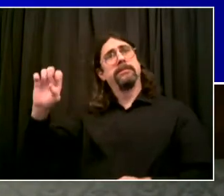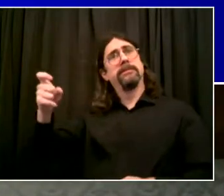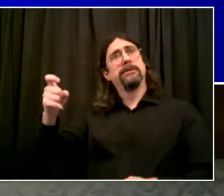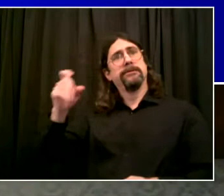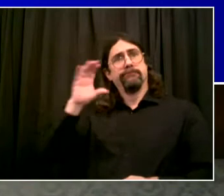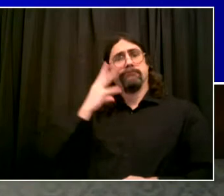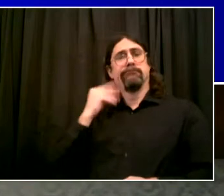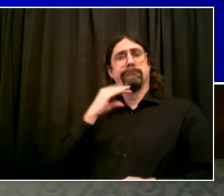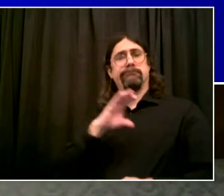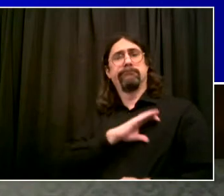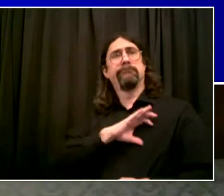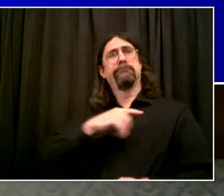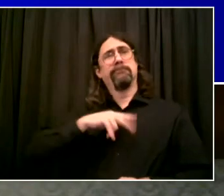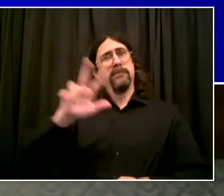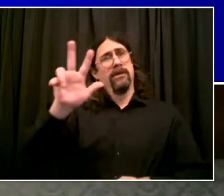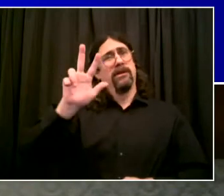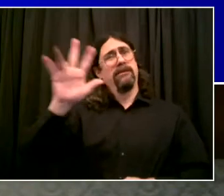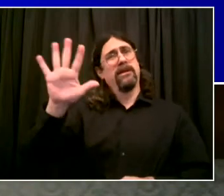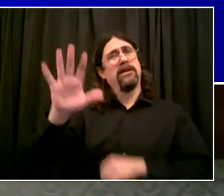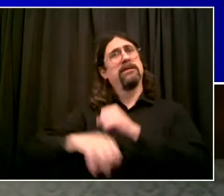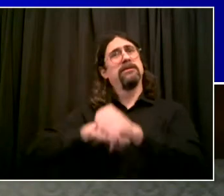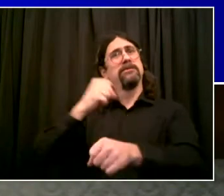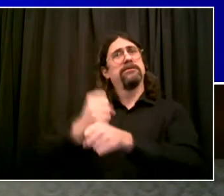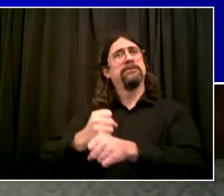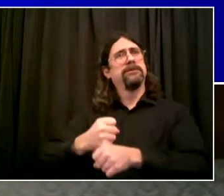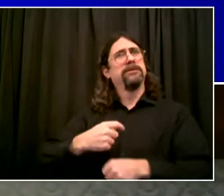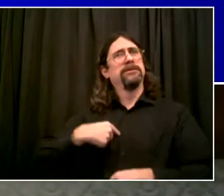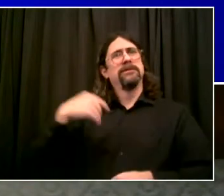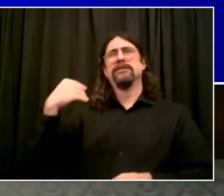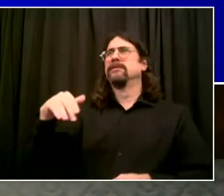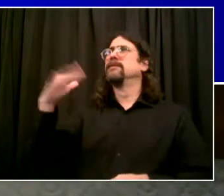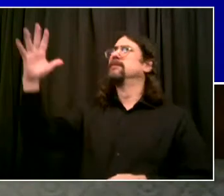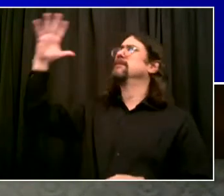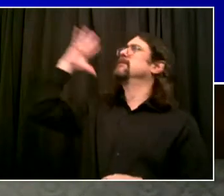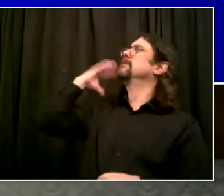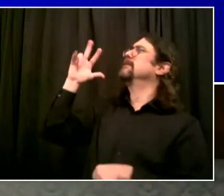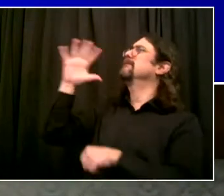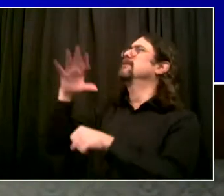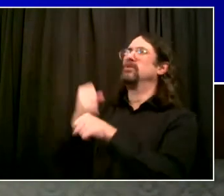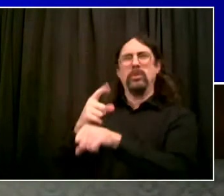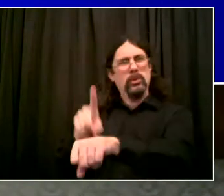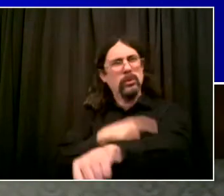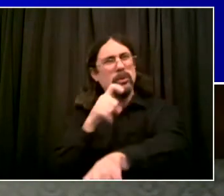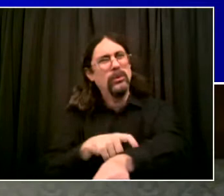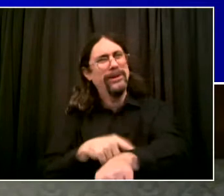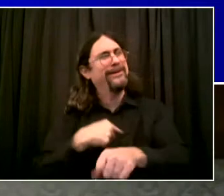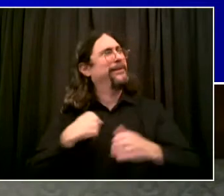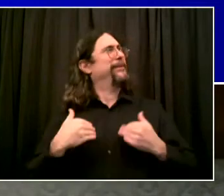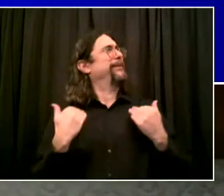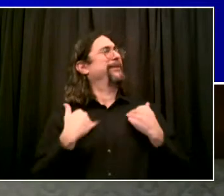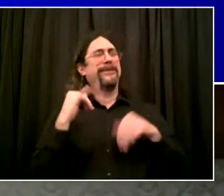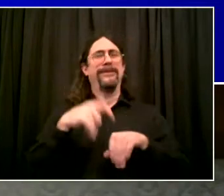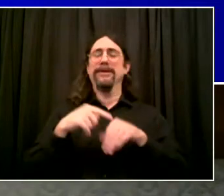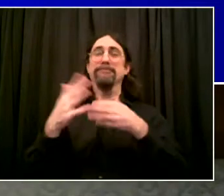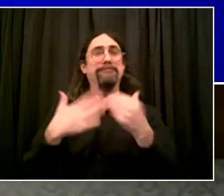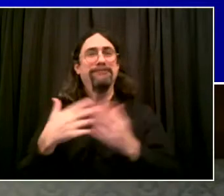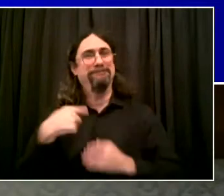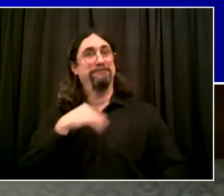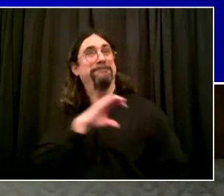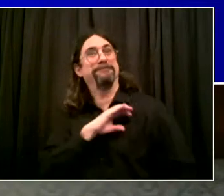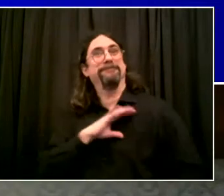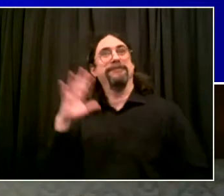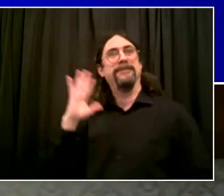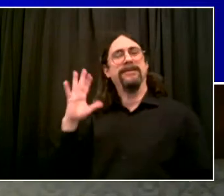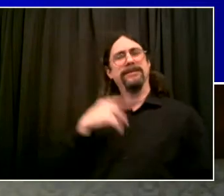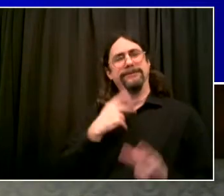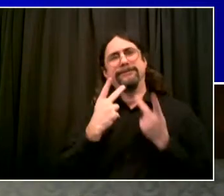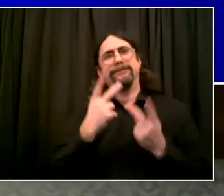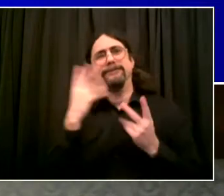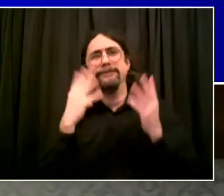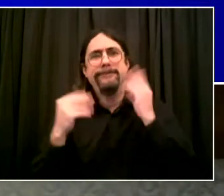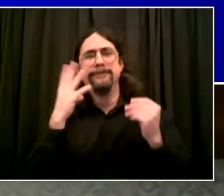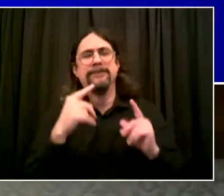TIME WELL SPENT.